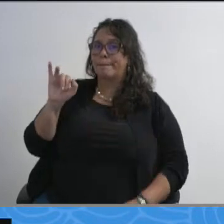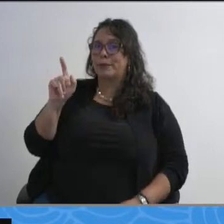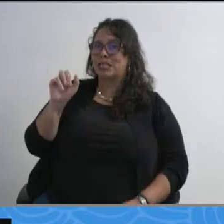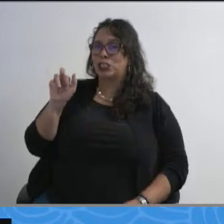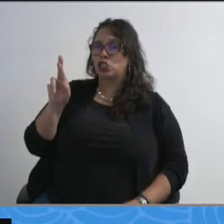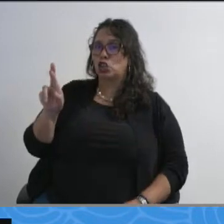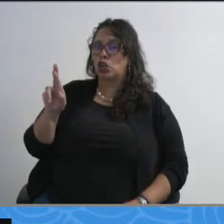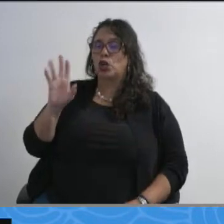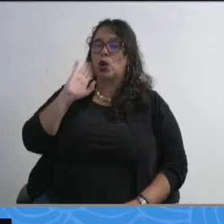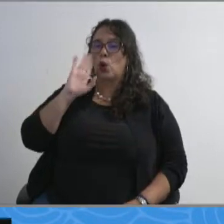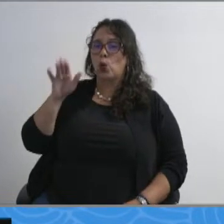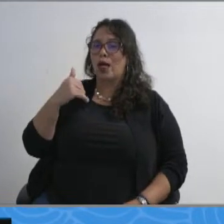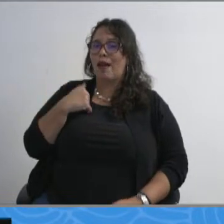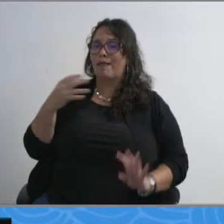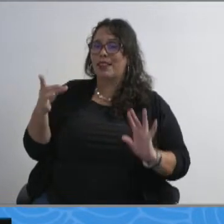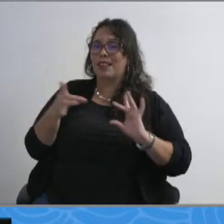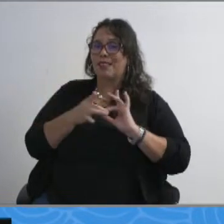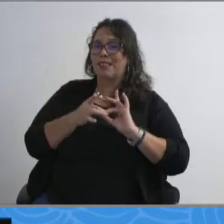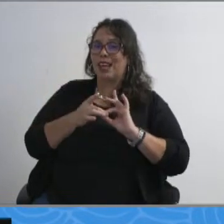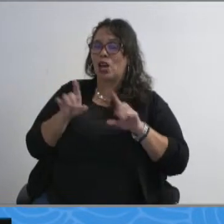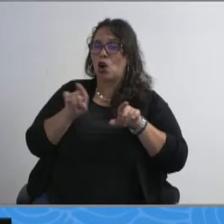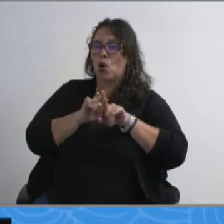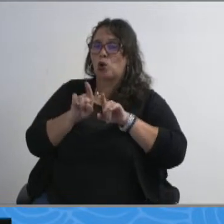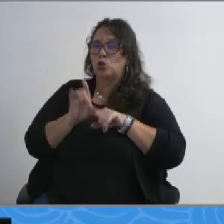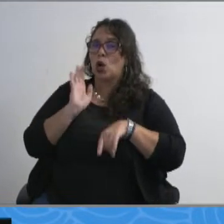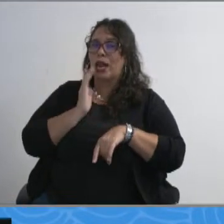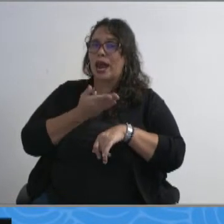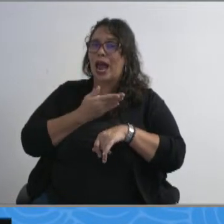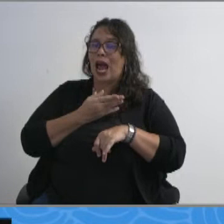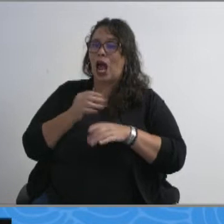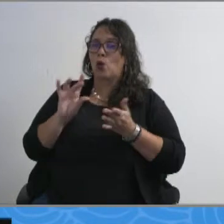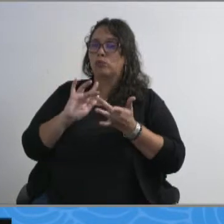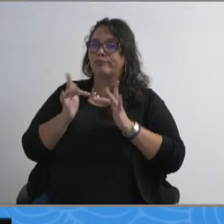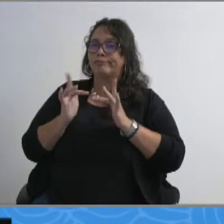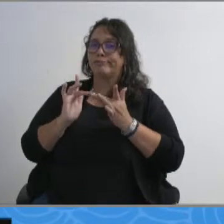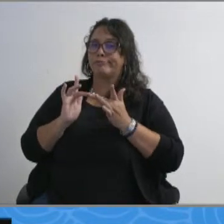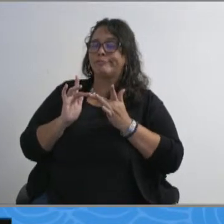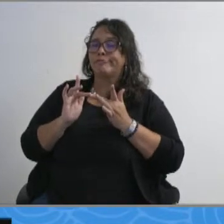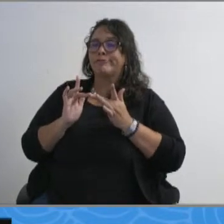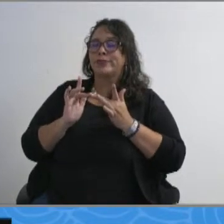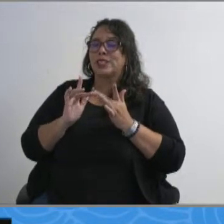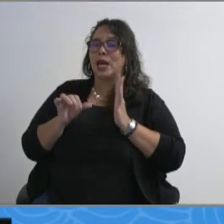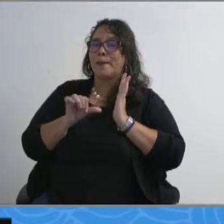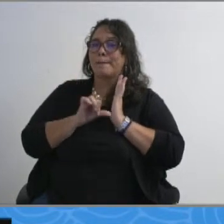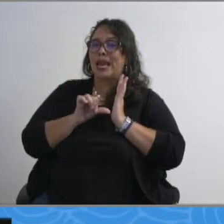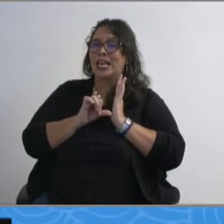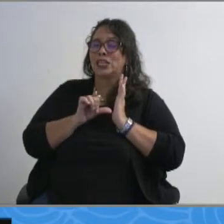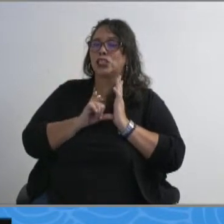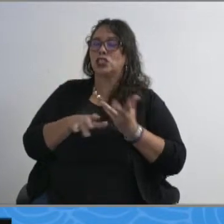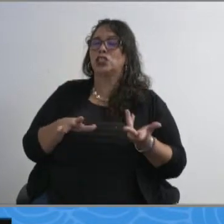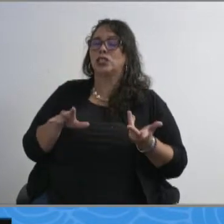And we will have that link also on our webpage for Middle School Choice, and it will be in our campus page,